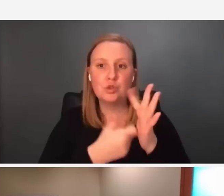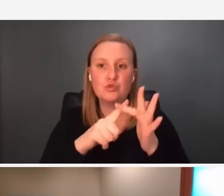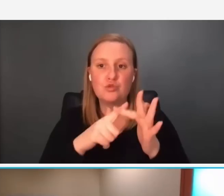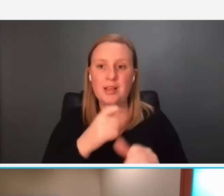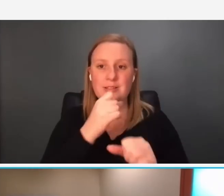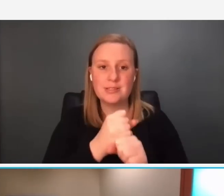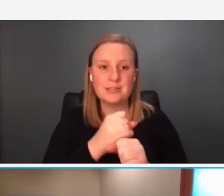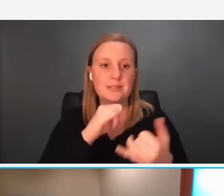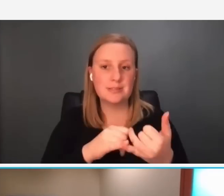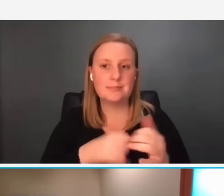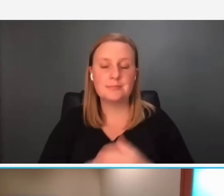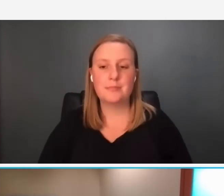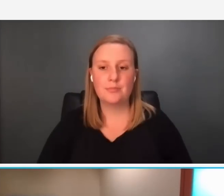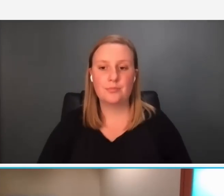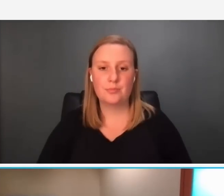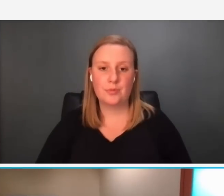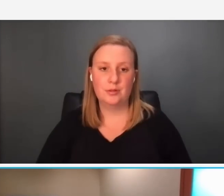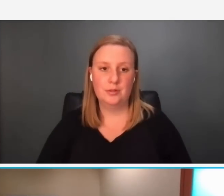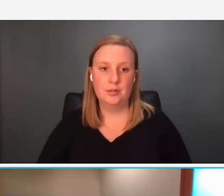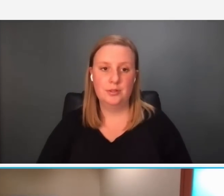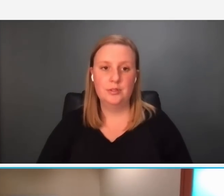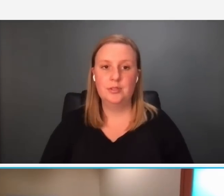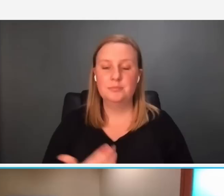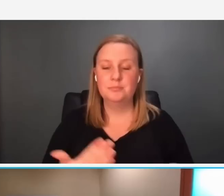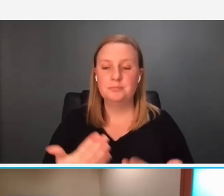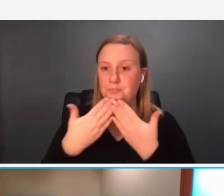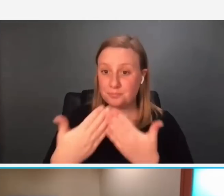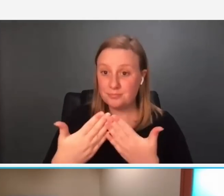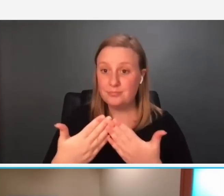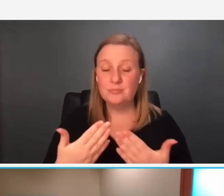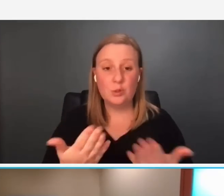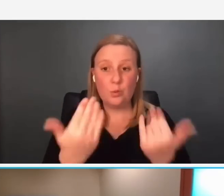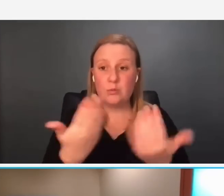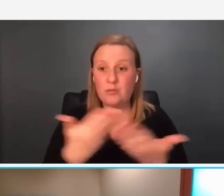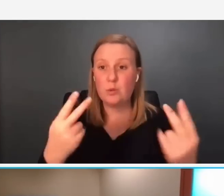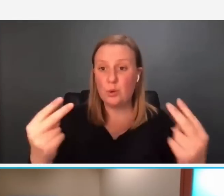Thank you Nick. And a big welcome to all of you joining us on the line today.